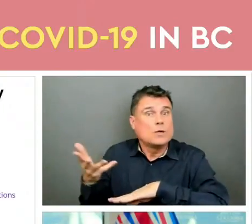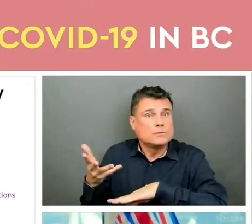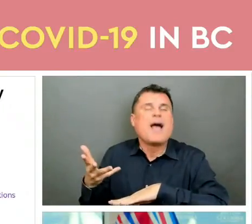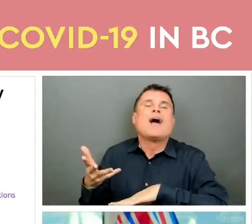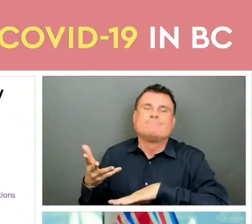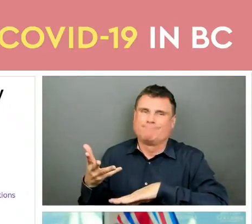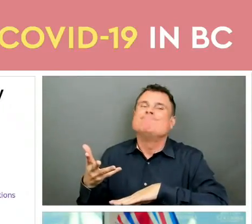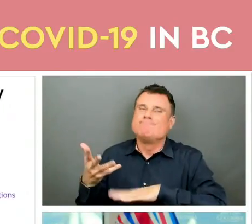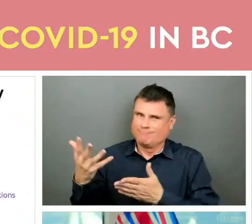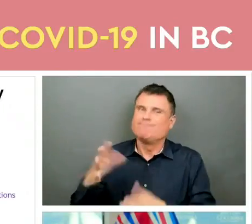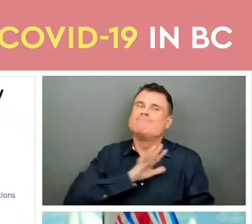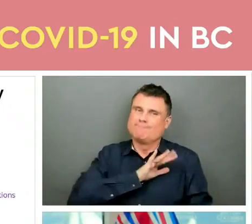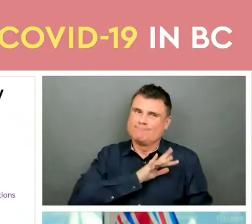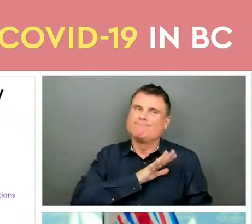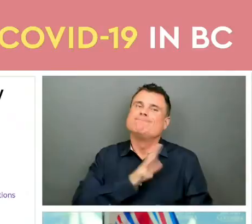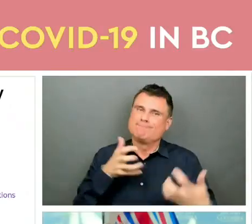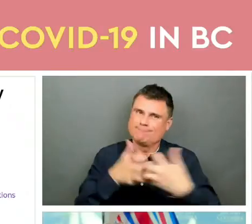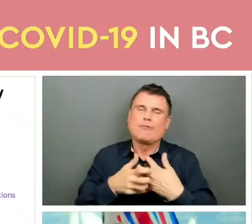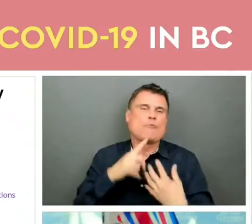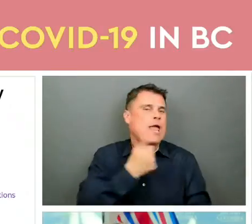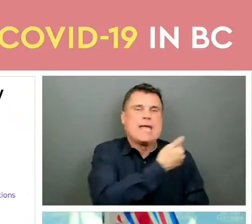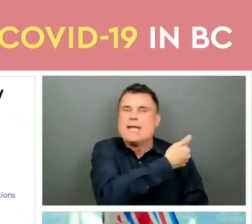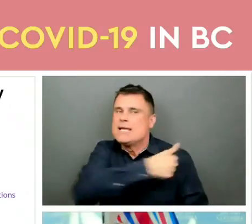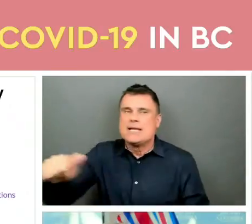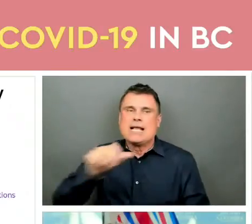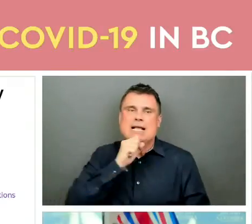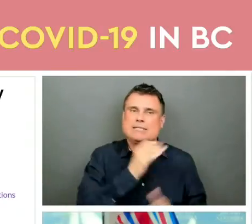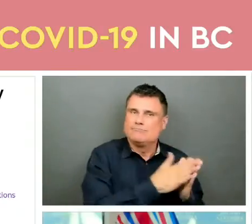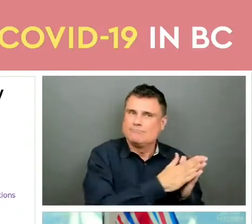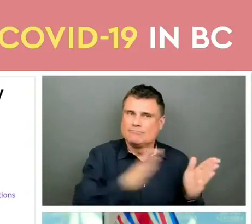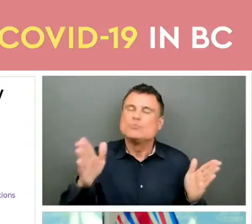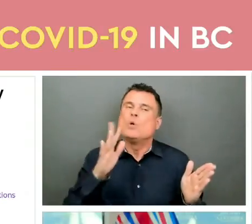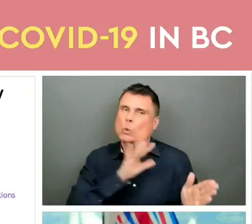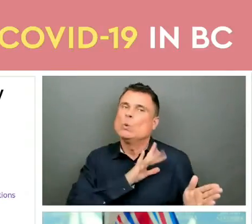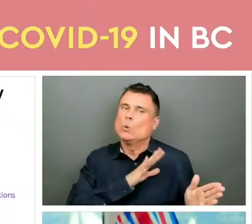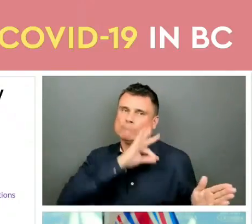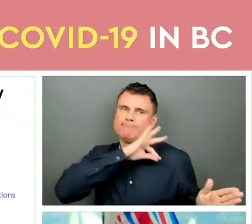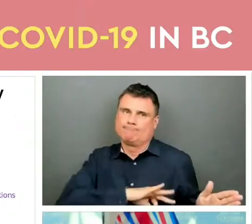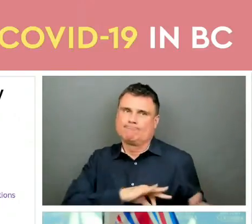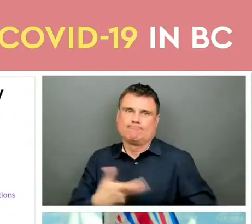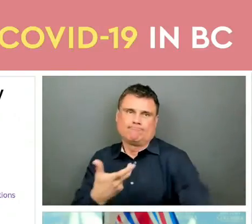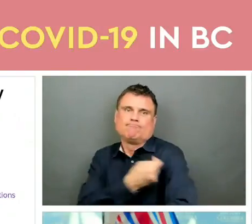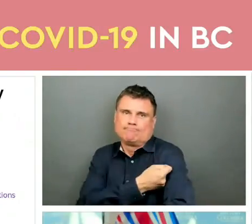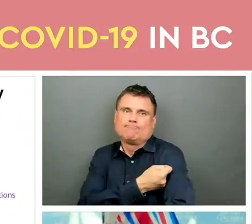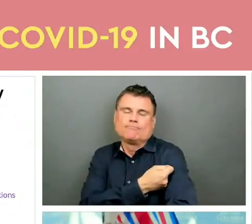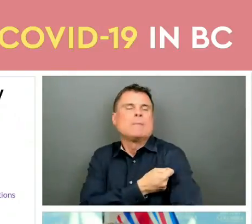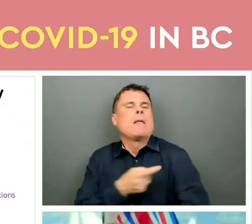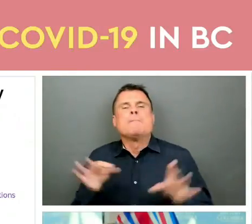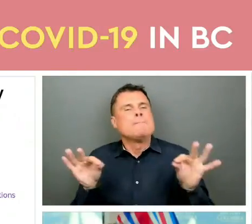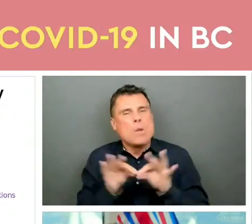groups. That is important to remember as we get through the next few weeks and